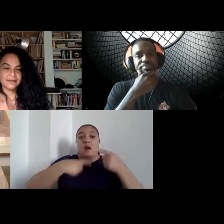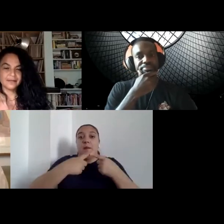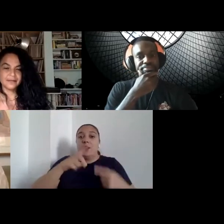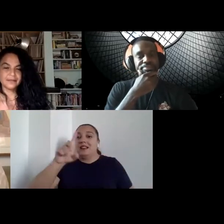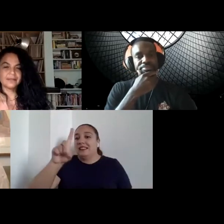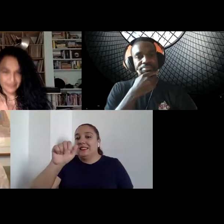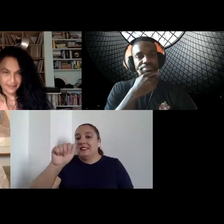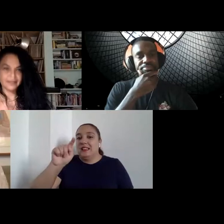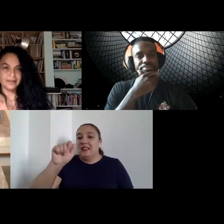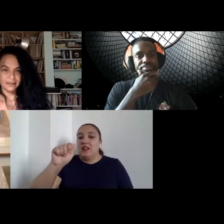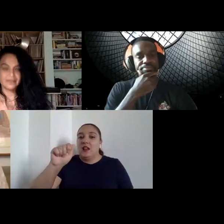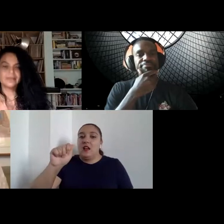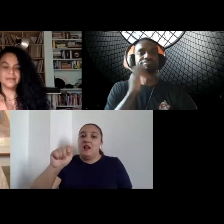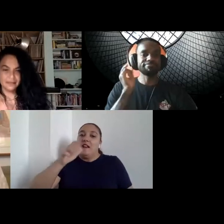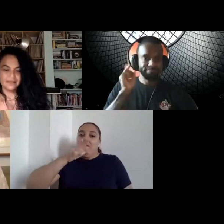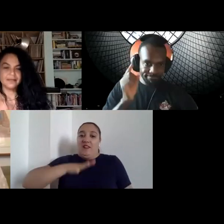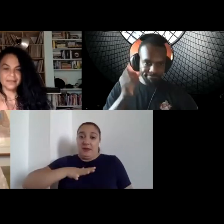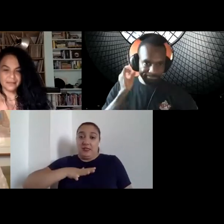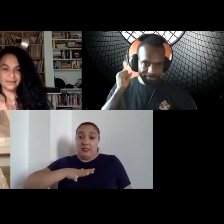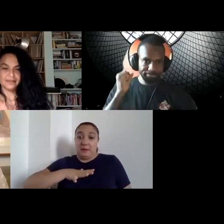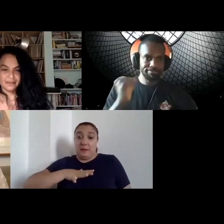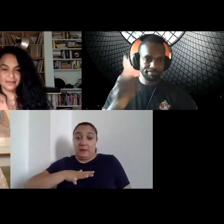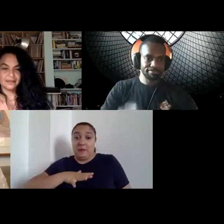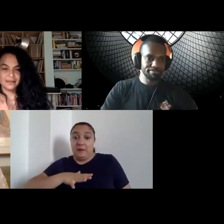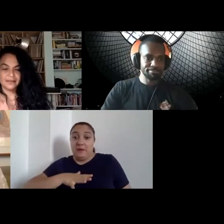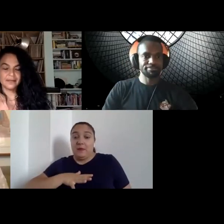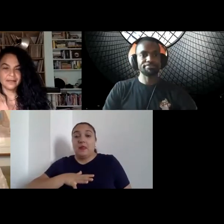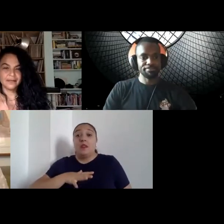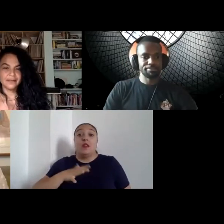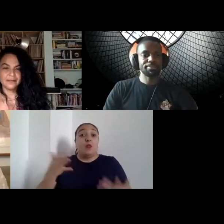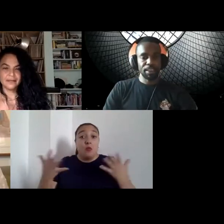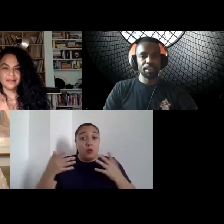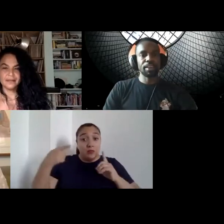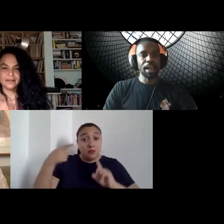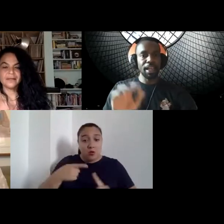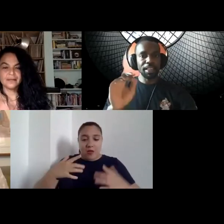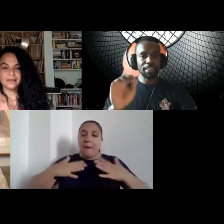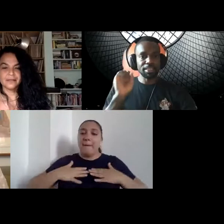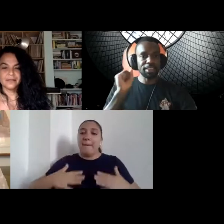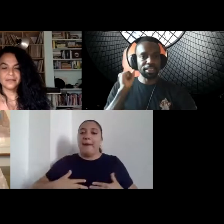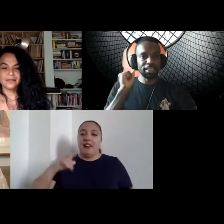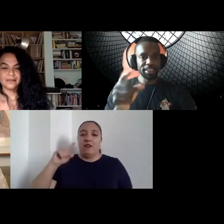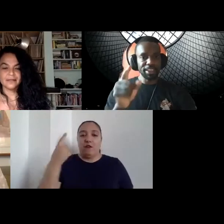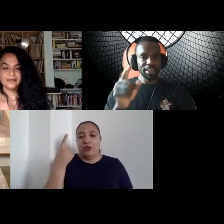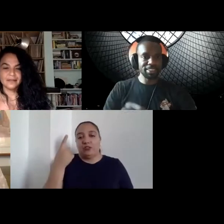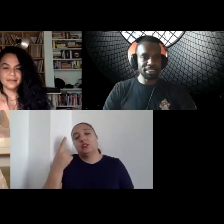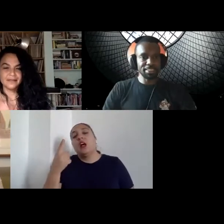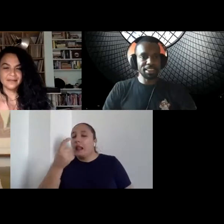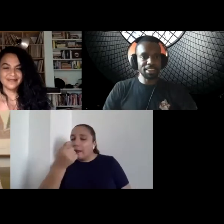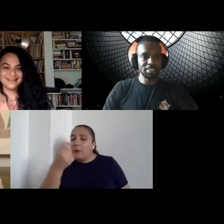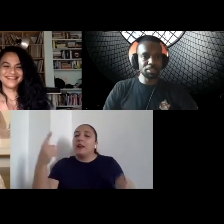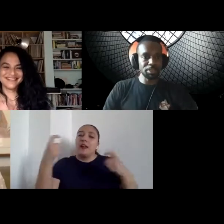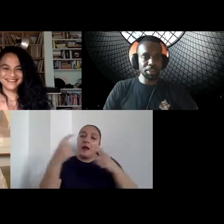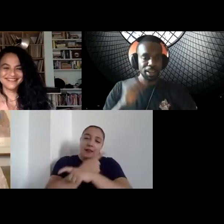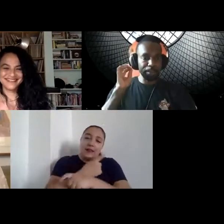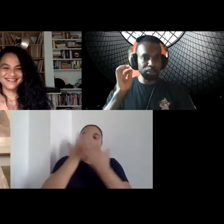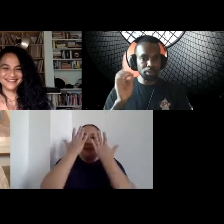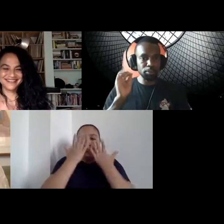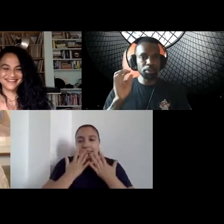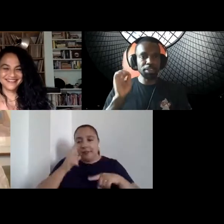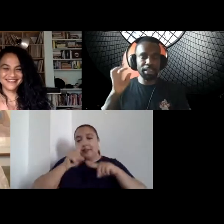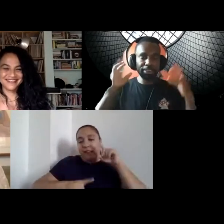them as objects, and of course the history of that is complicated. Thank you. >> ANDRE ZACHERY: I'm so sorry that